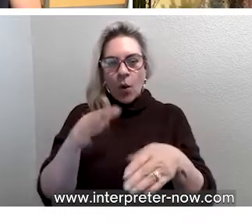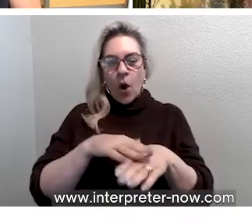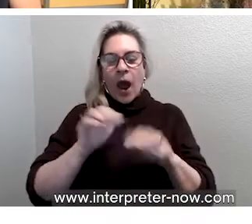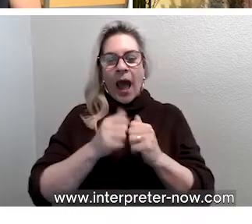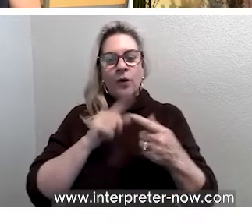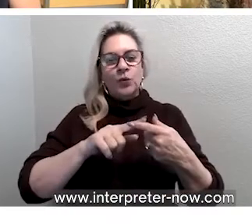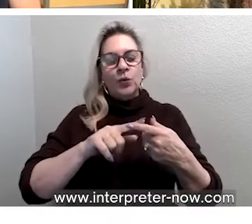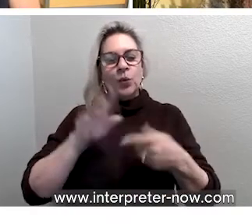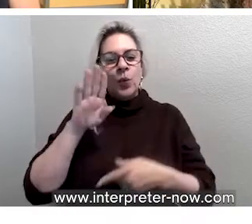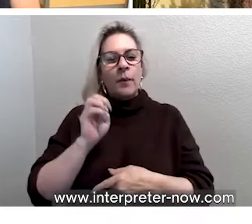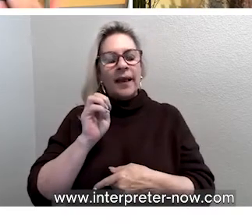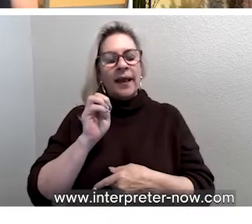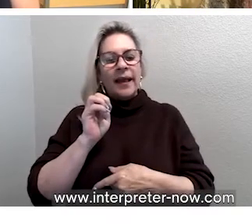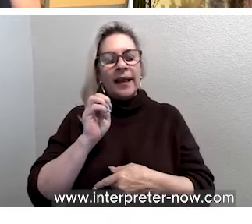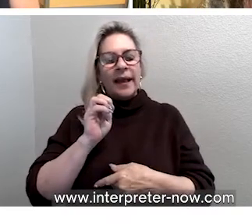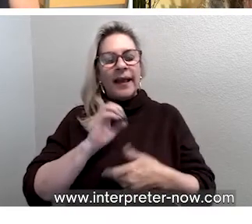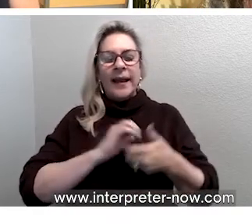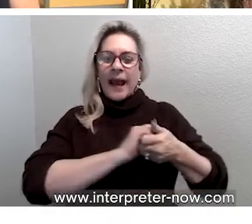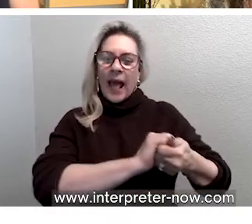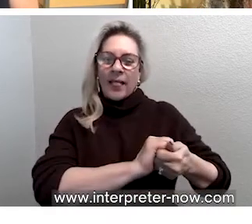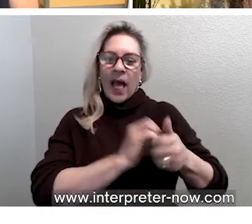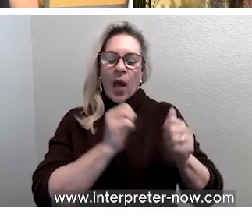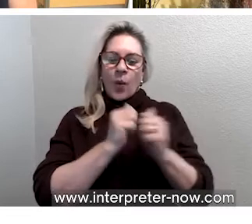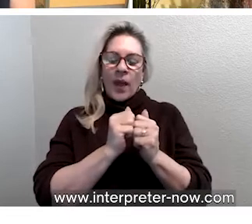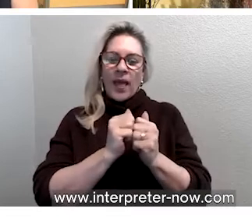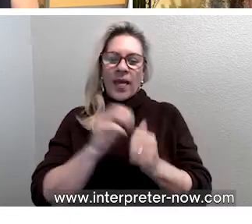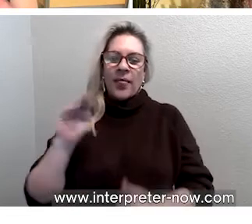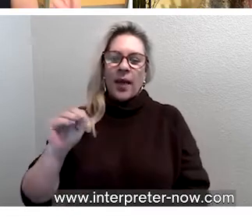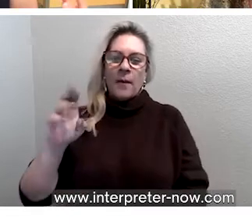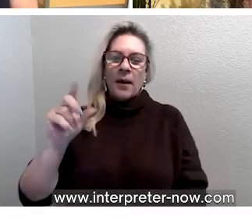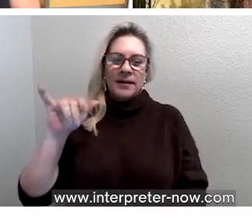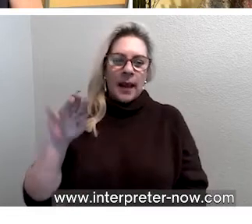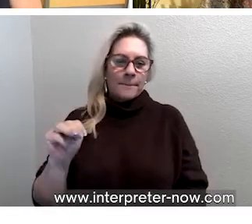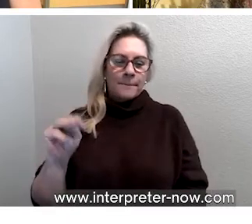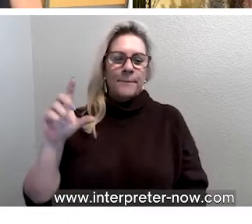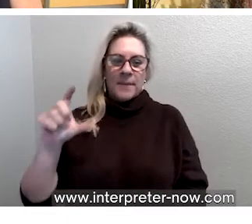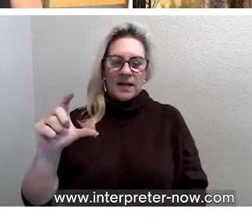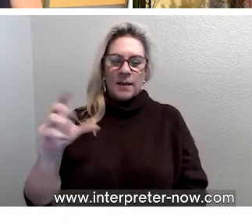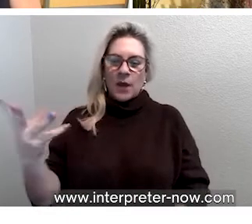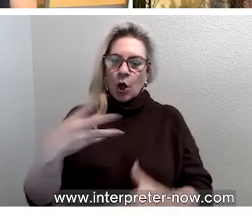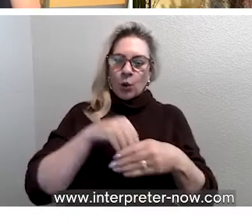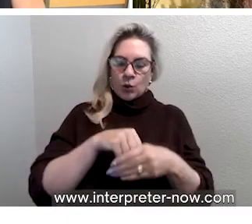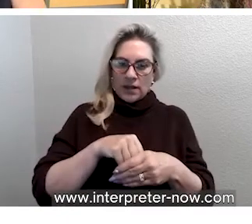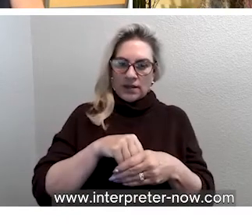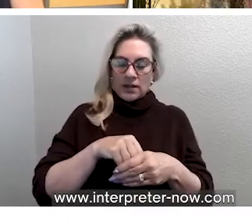your Muslim colleagues and why intersectionality is essential when working on Muslim inclusion. So welcome, Rahimeh.